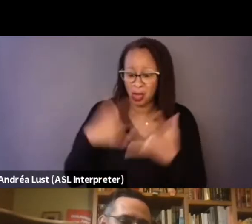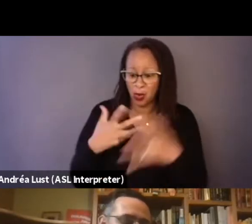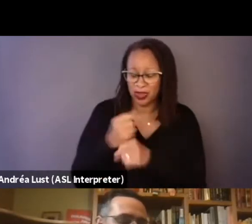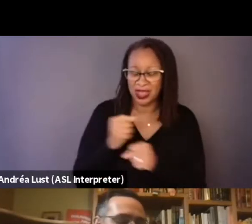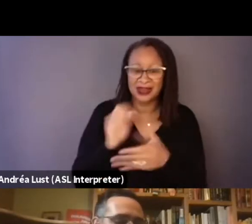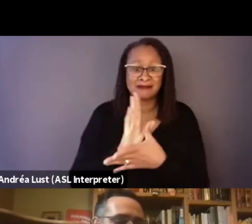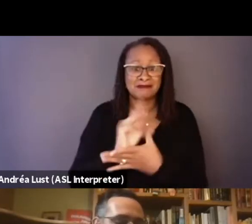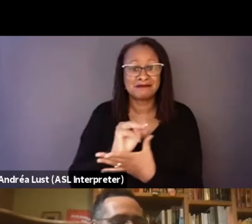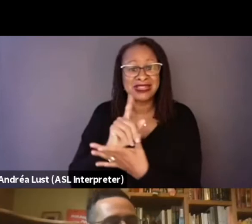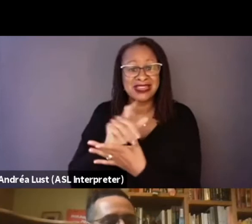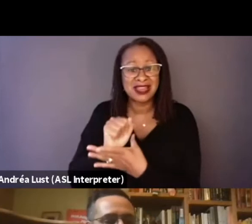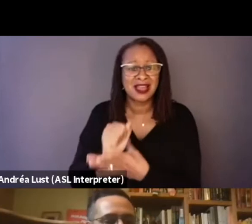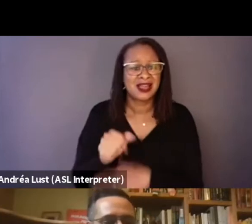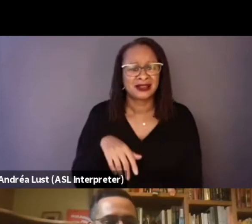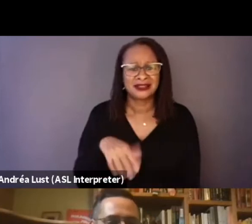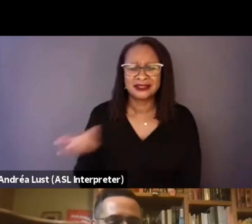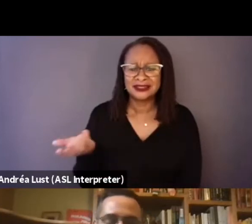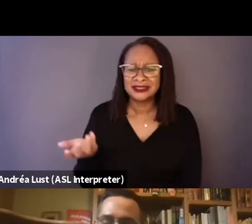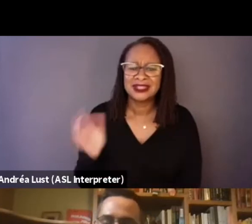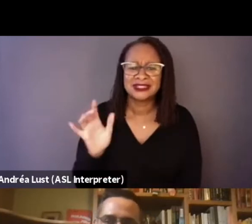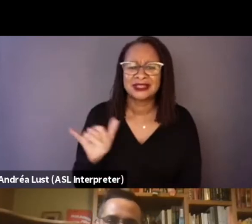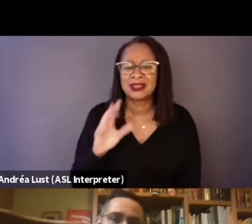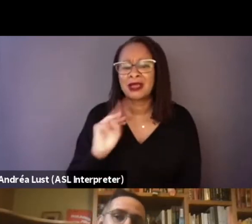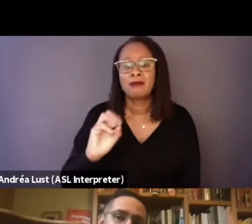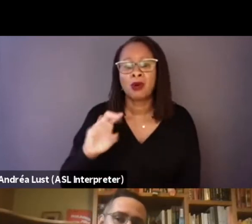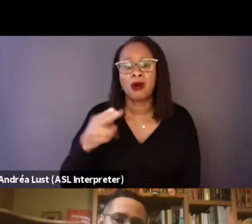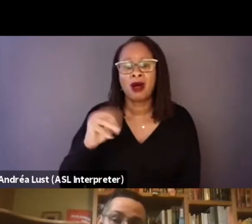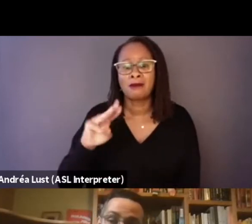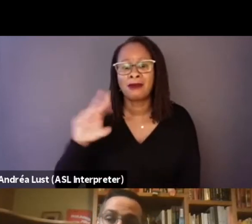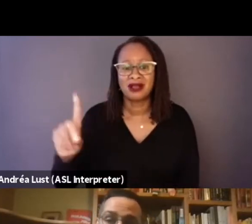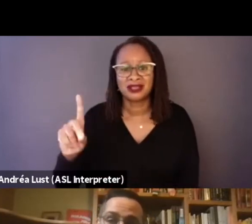and it was just like- It's something that Mohamad talks about in the film, it's the way that we try to build empathy